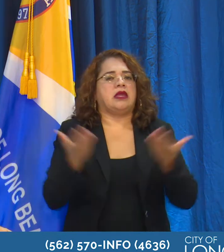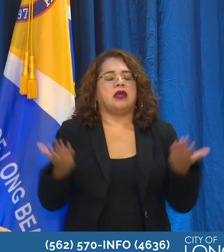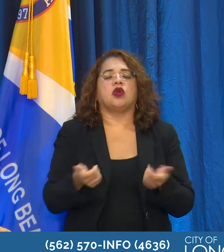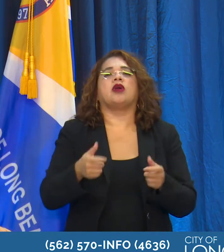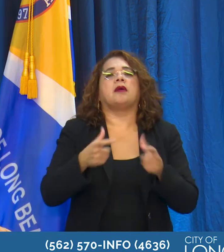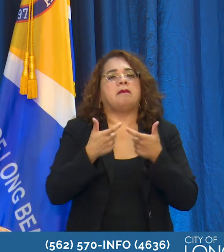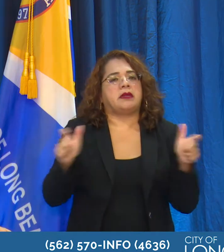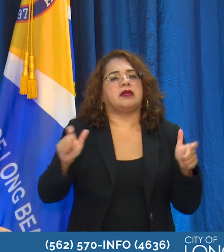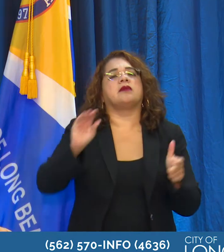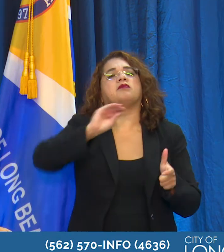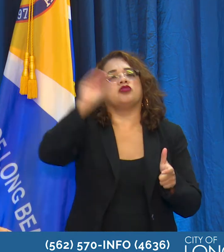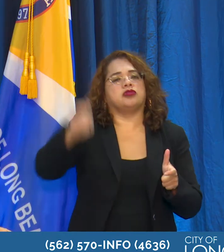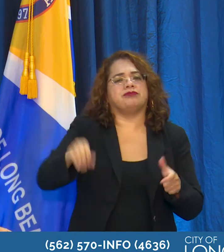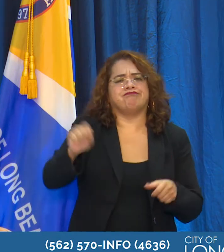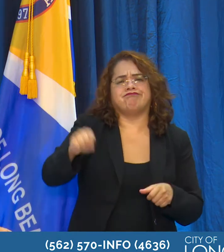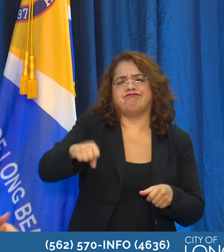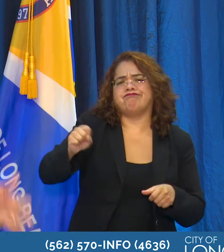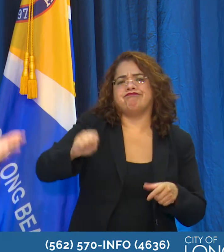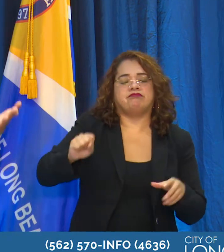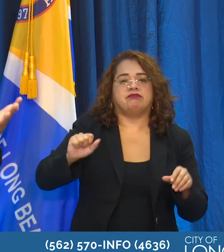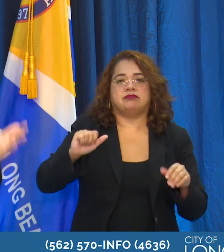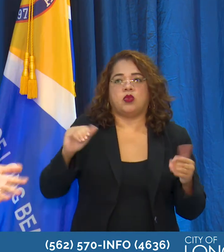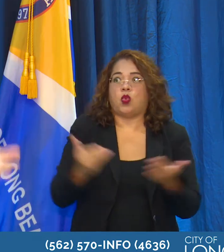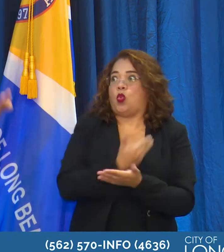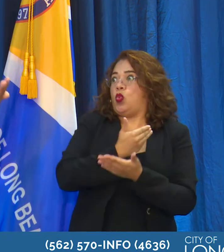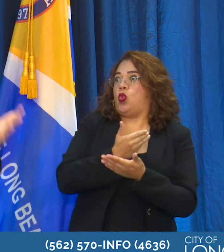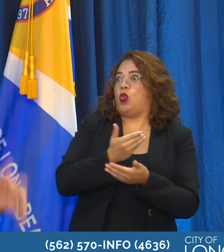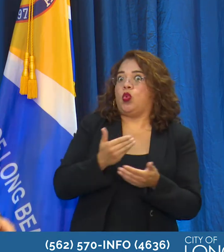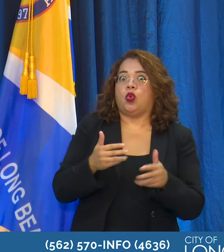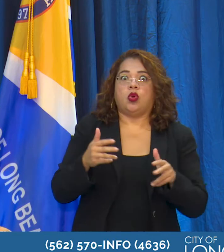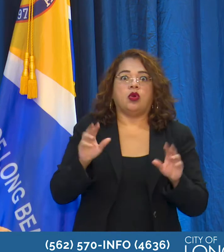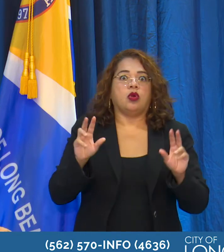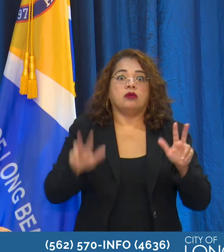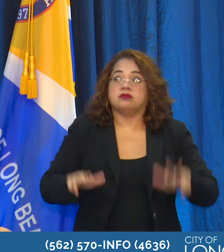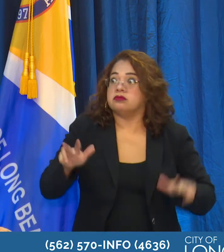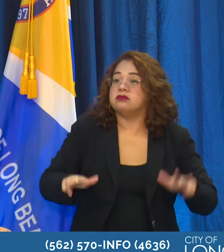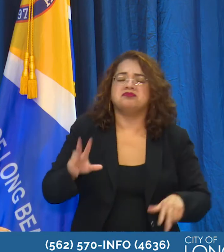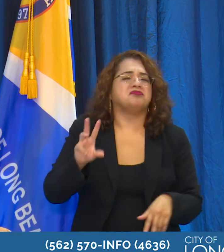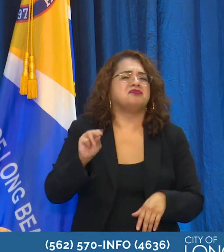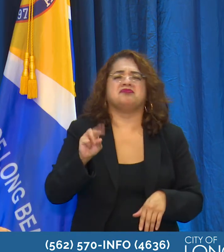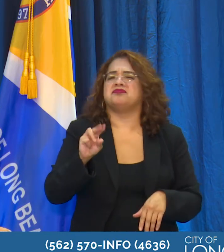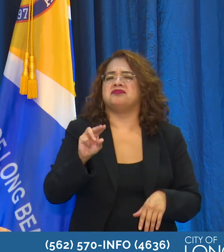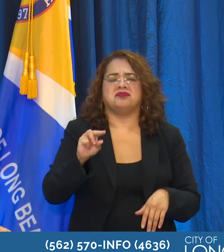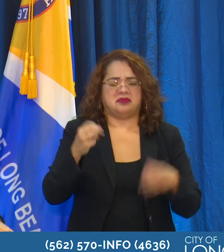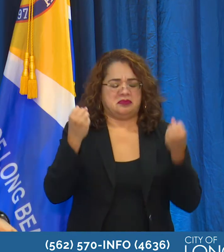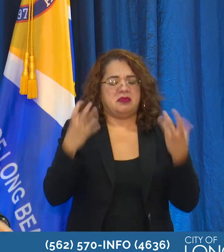So this is not new to us. It's basically the way it's always been for every election if you're a vote by mail voter.